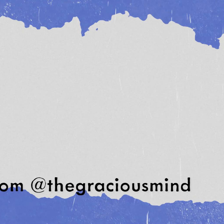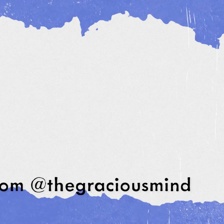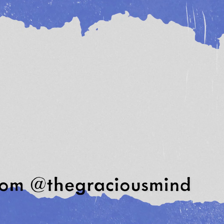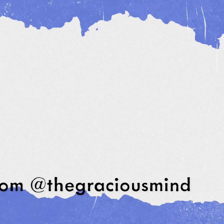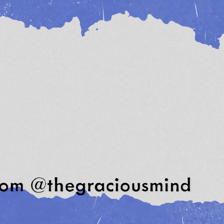Outro]